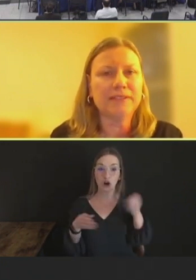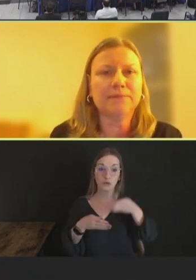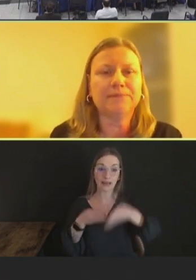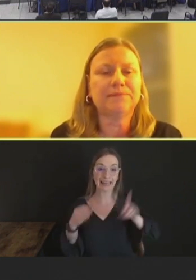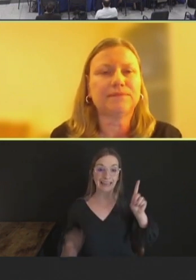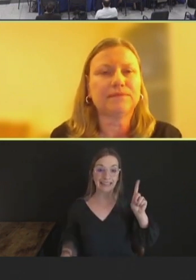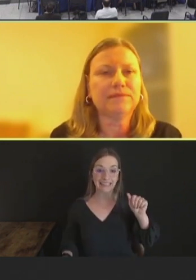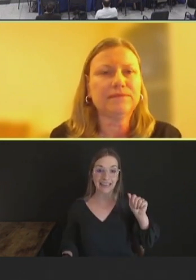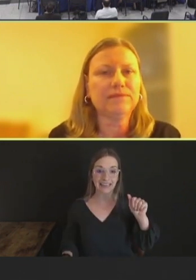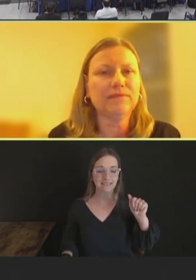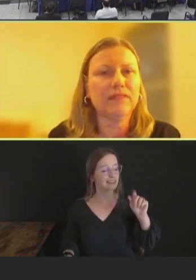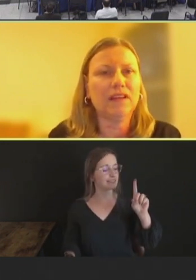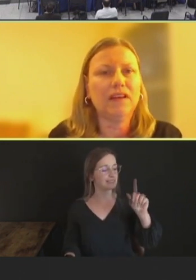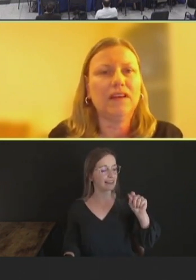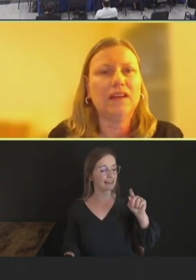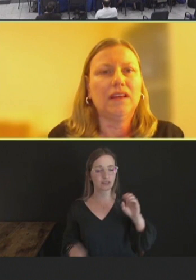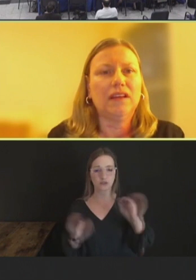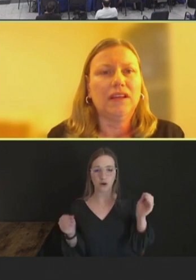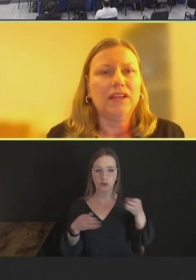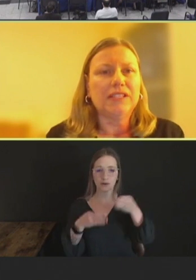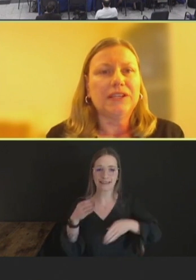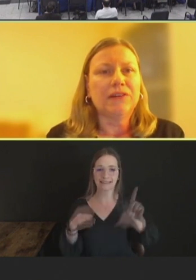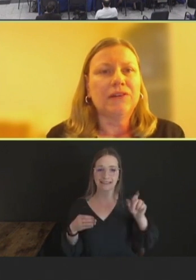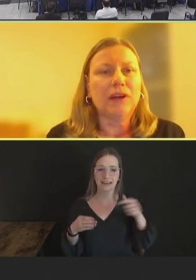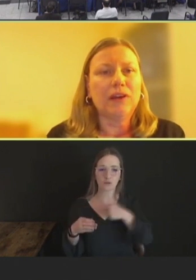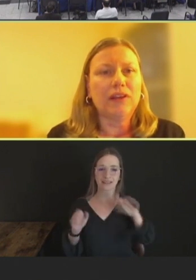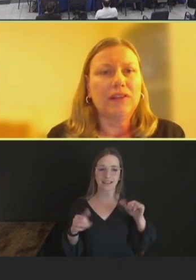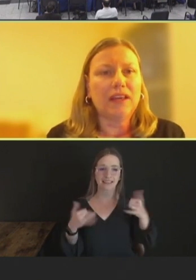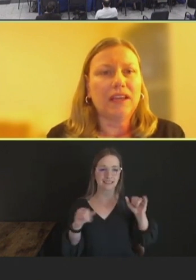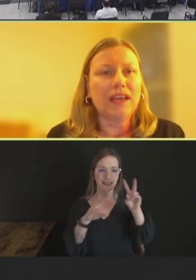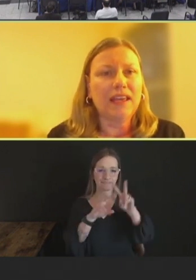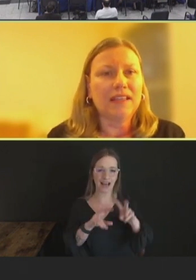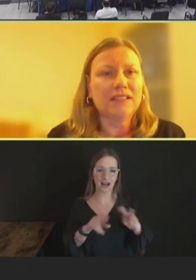Next slide please.